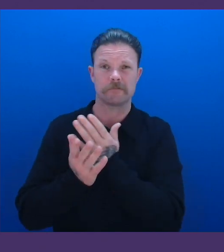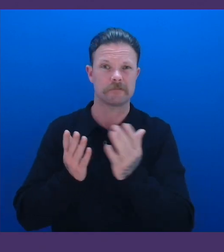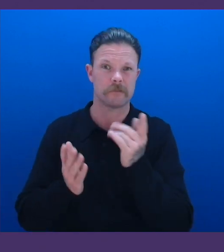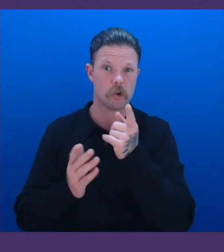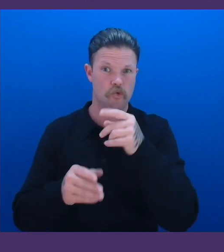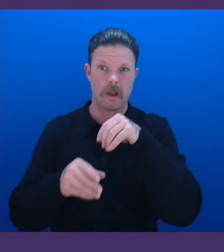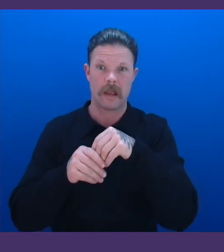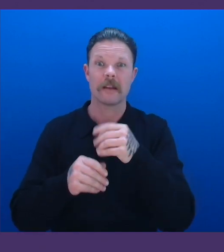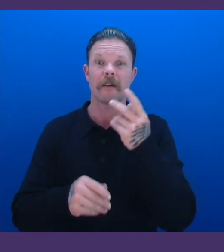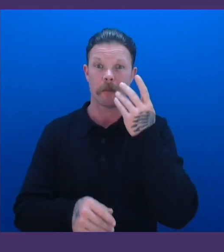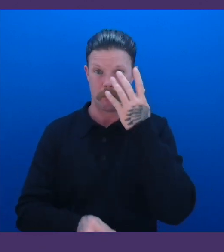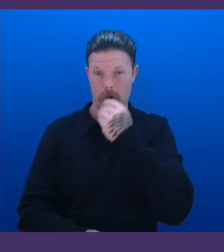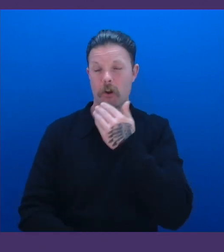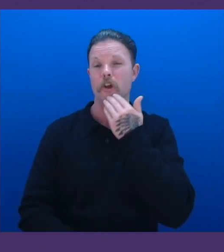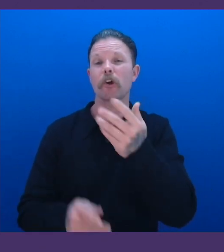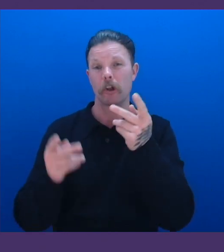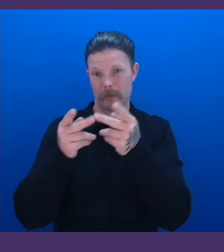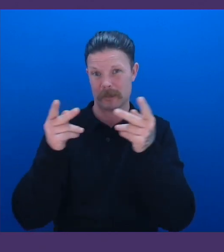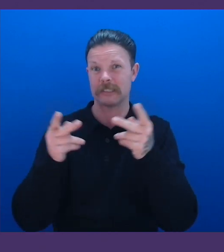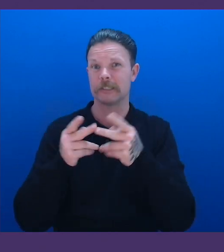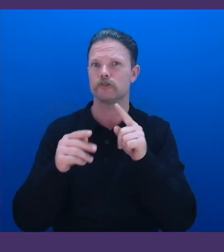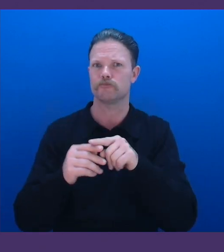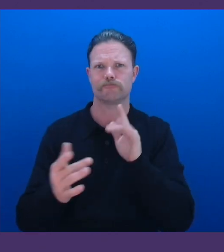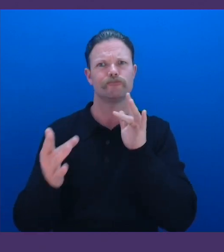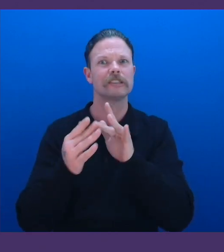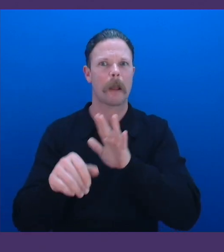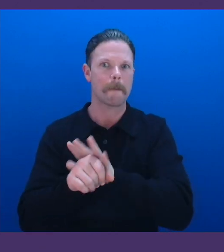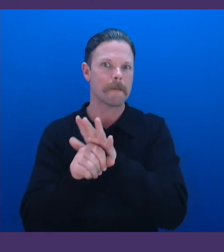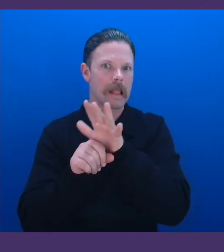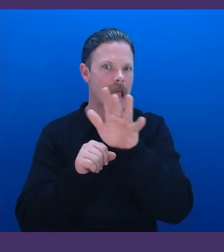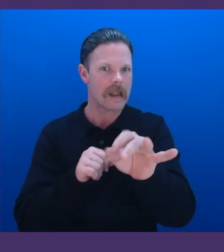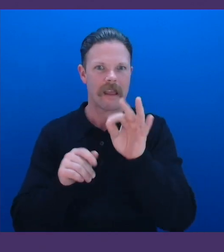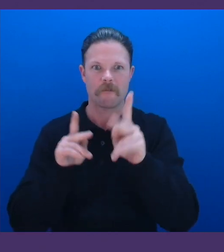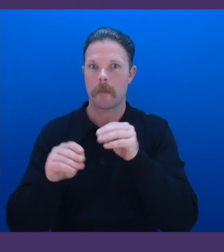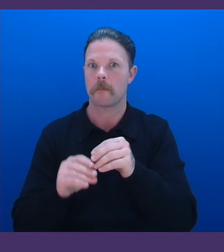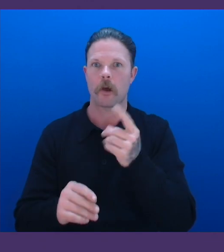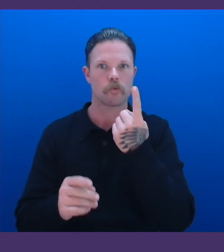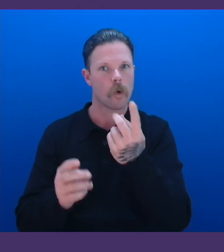to reach plenty of people in one go if you start communicating on this.